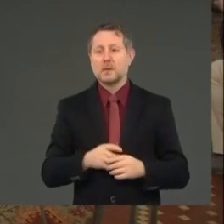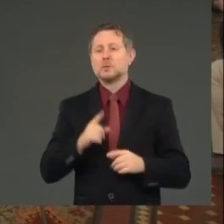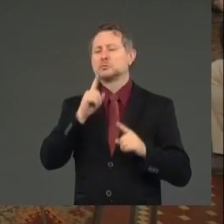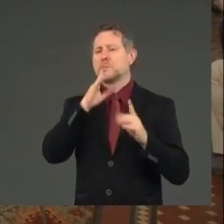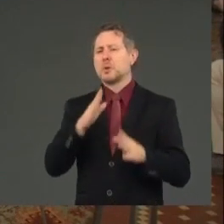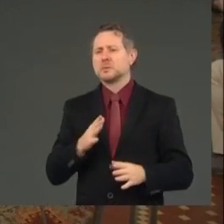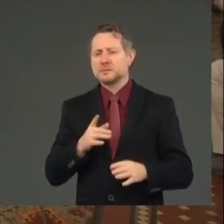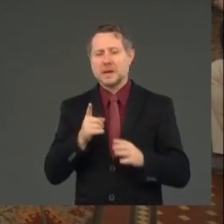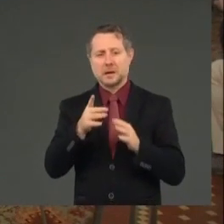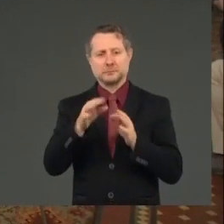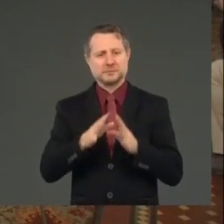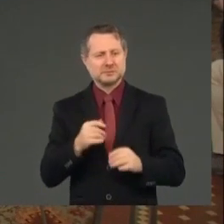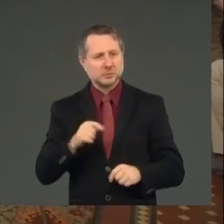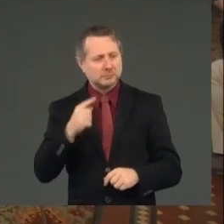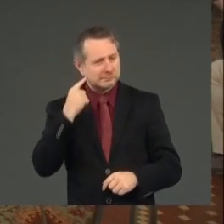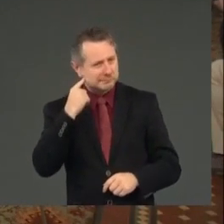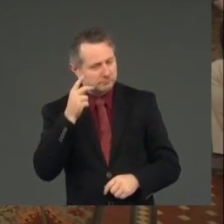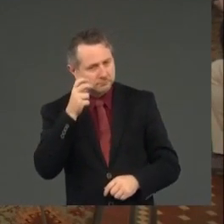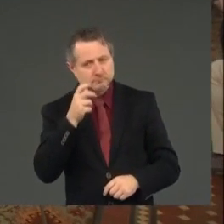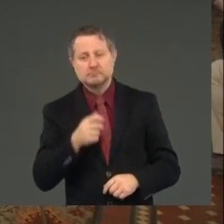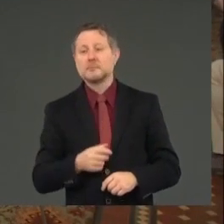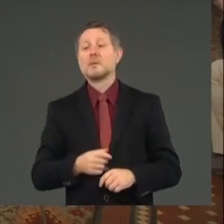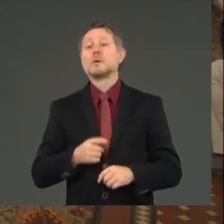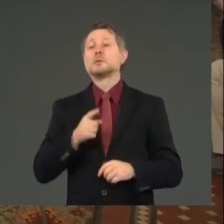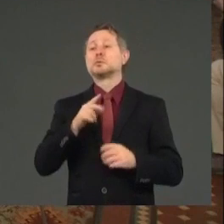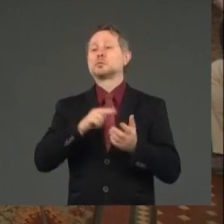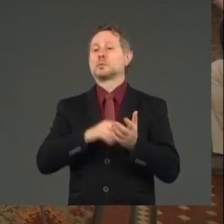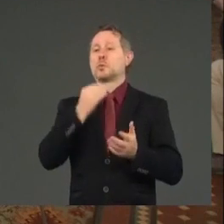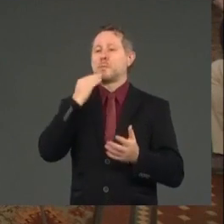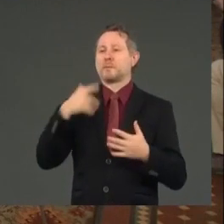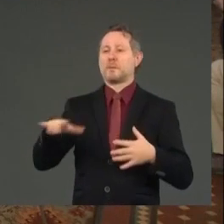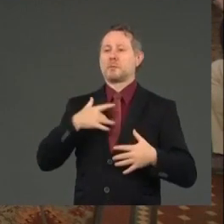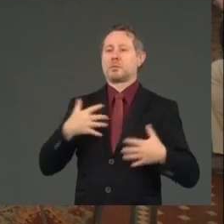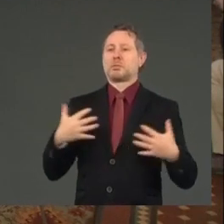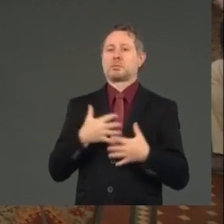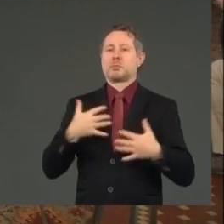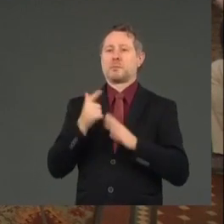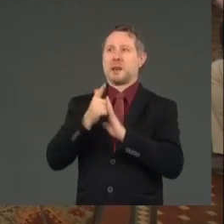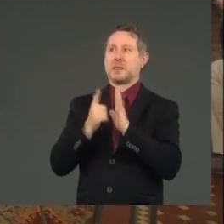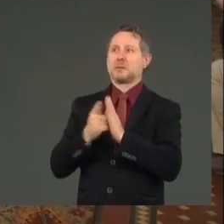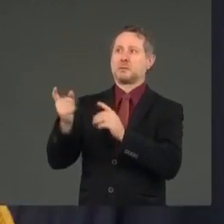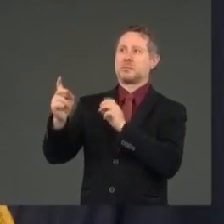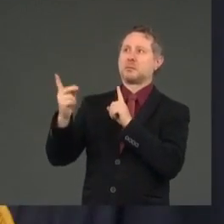RESISTANT TO AN OUTSIDE